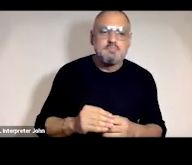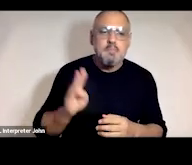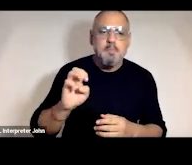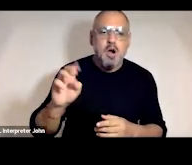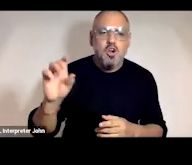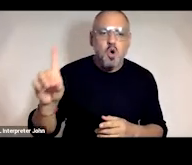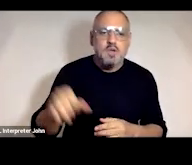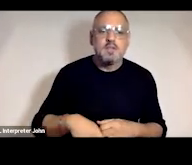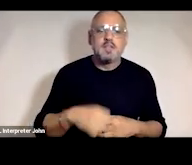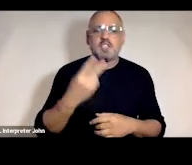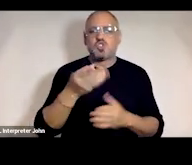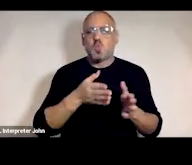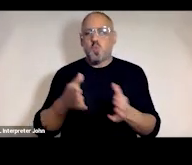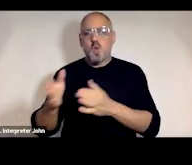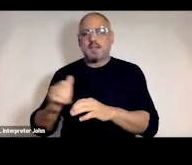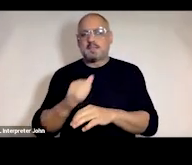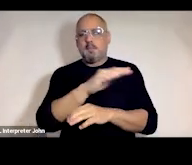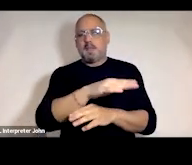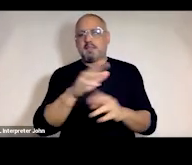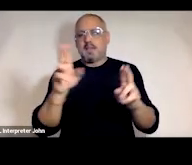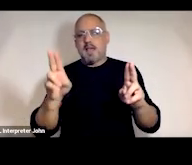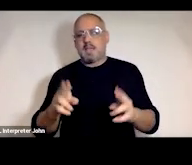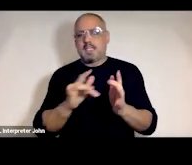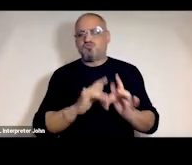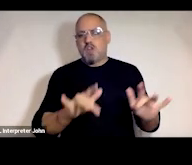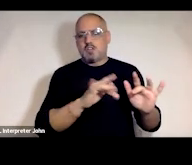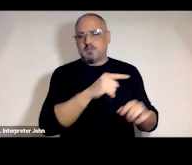those are two ways to submit the applicant's records.